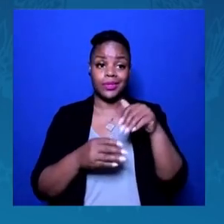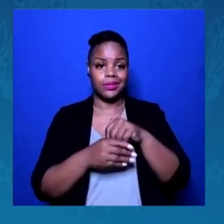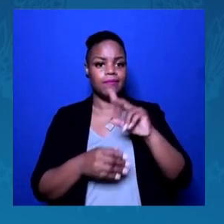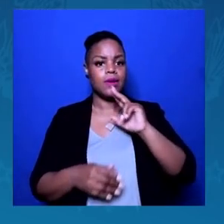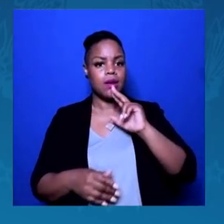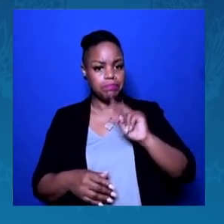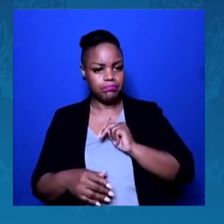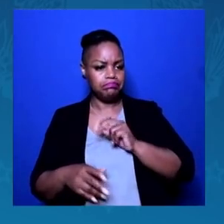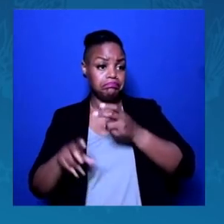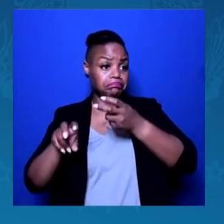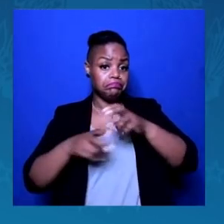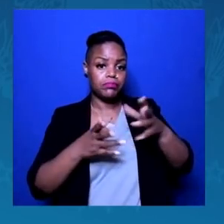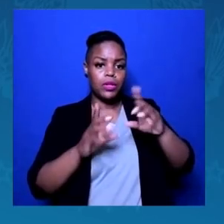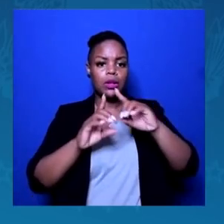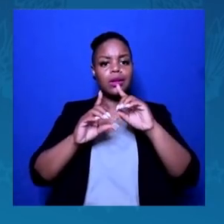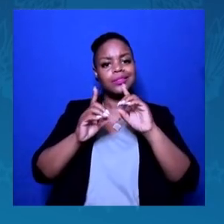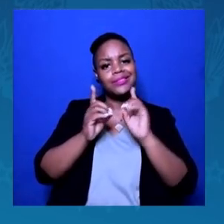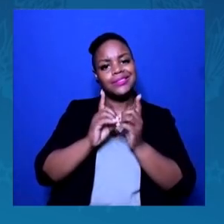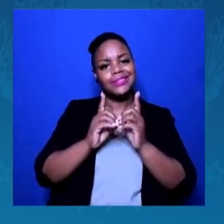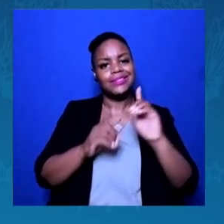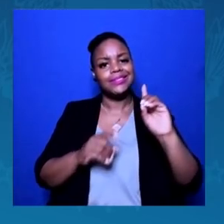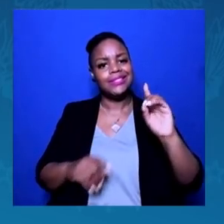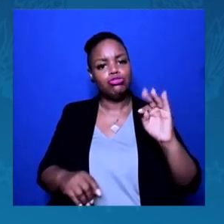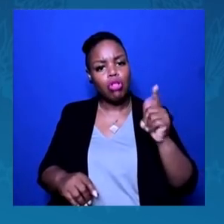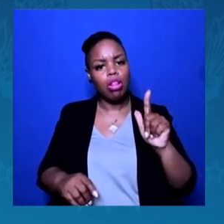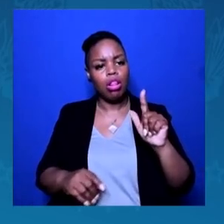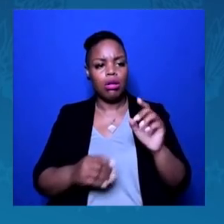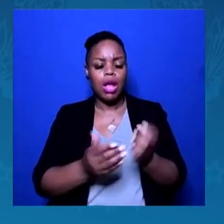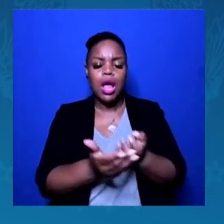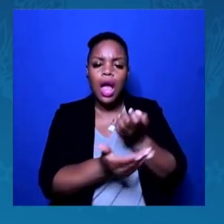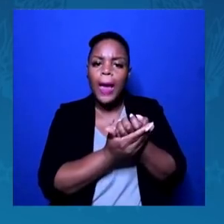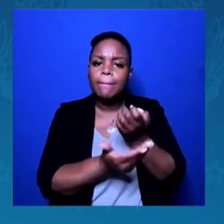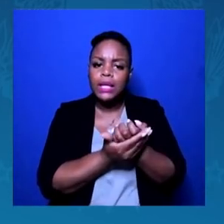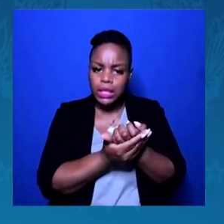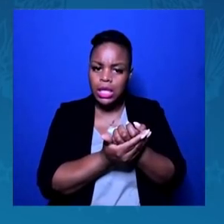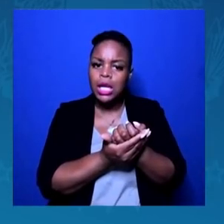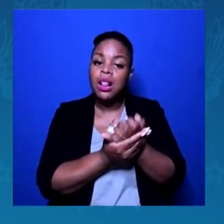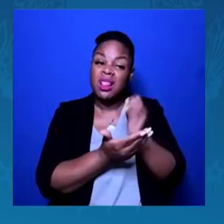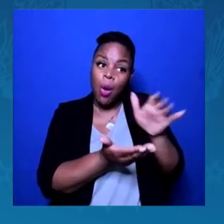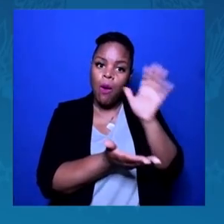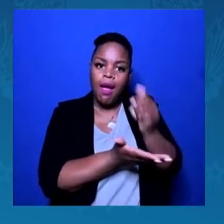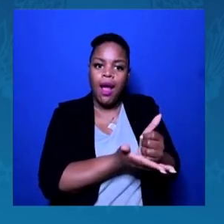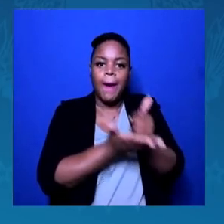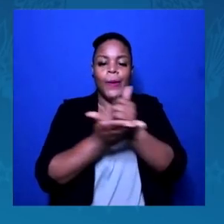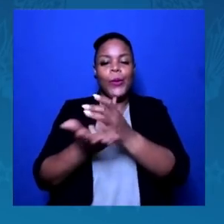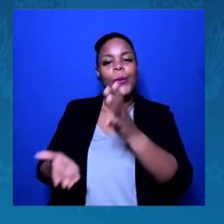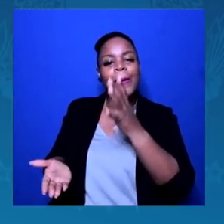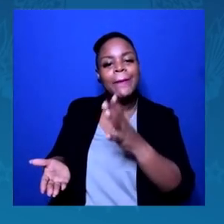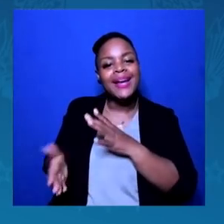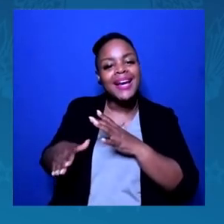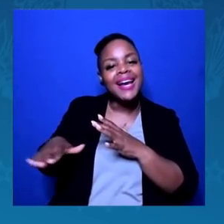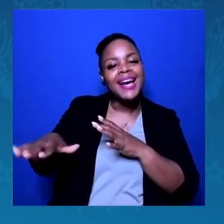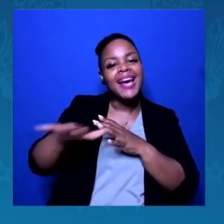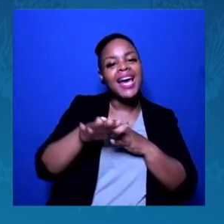owned businesses as part of our economic partnership. We have also reached agreements about the importance